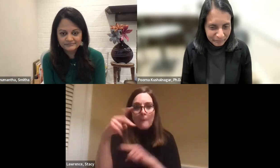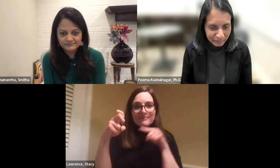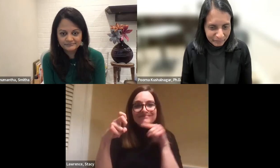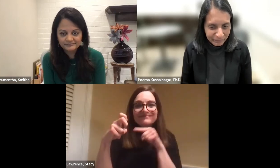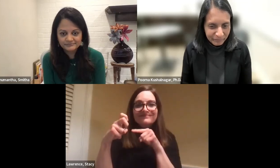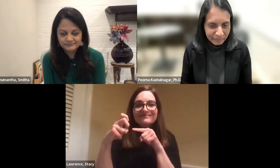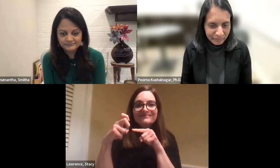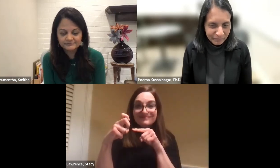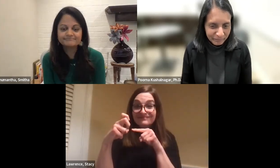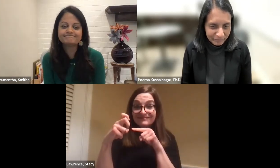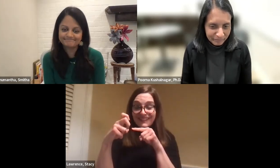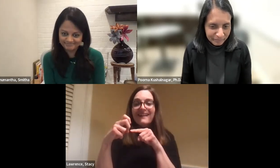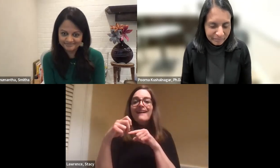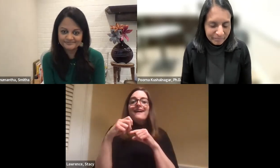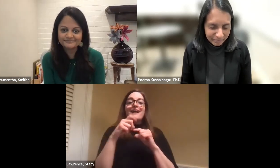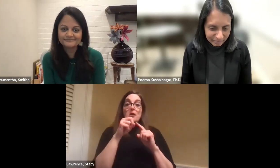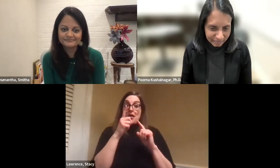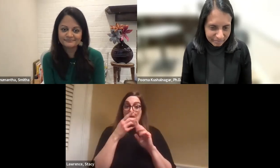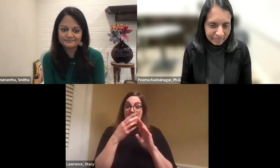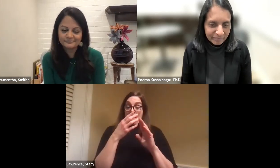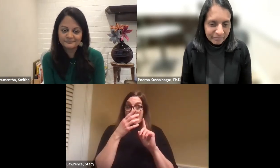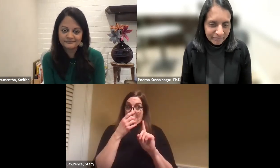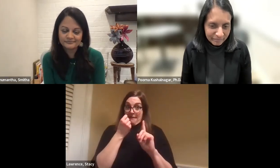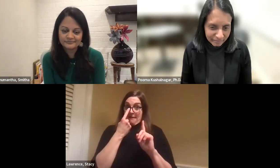Yes. New information means hope.